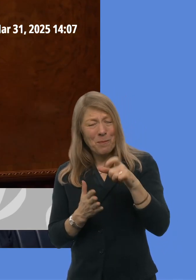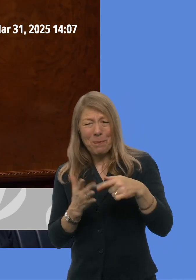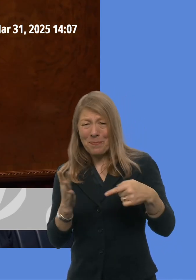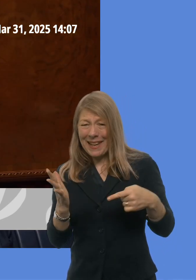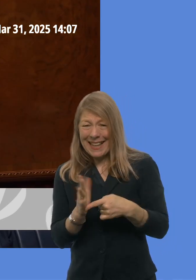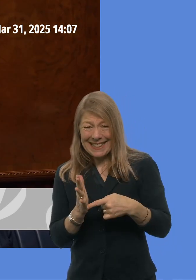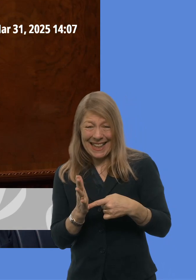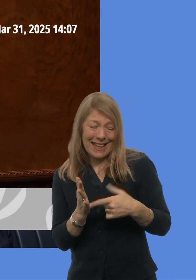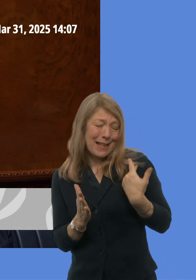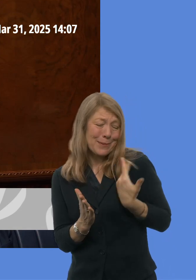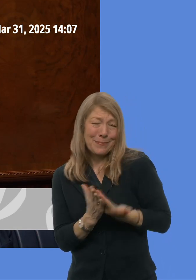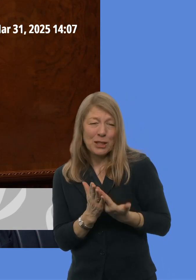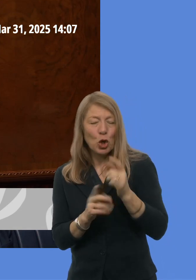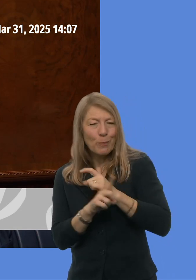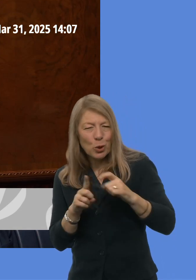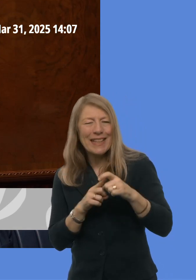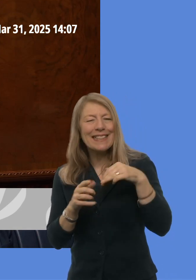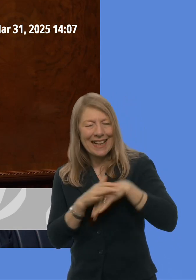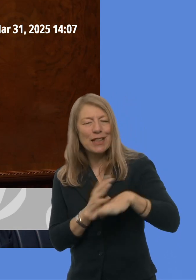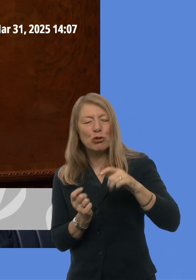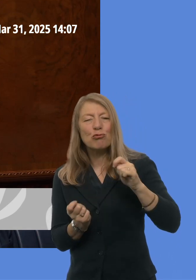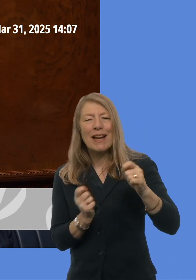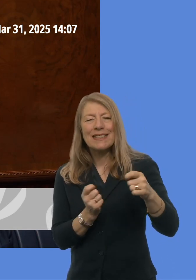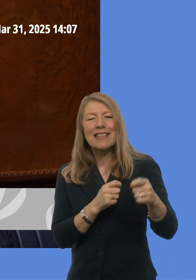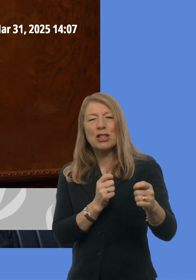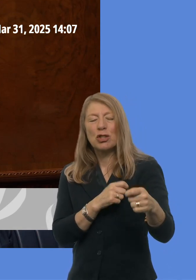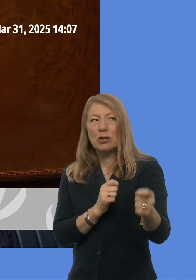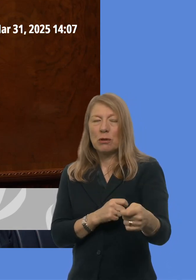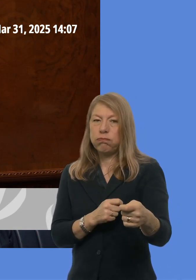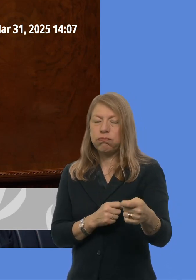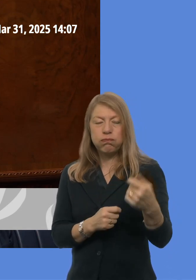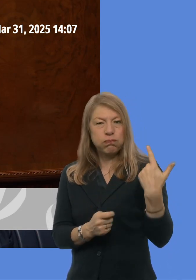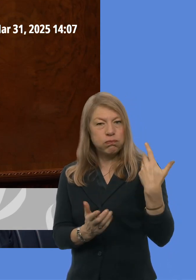and, indeed, difficult circumstances that they find themselves